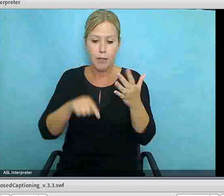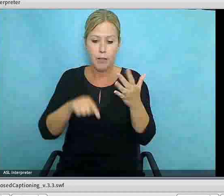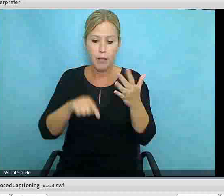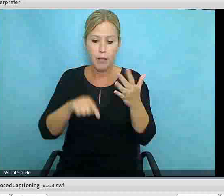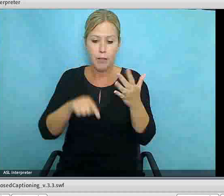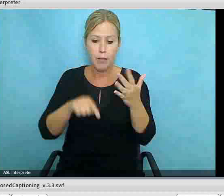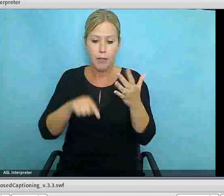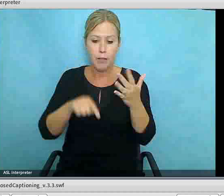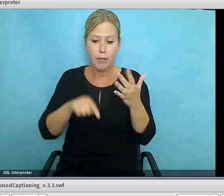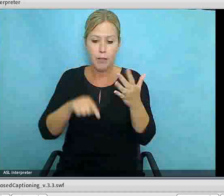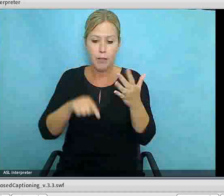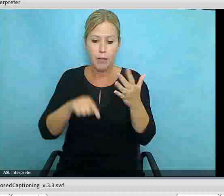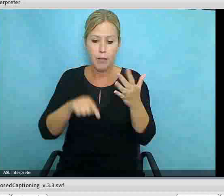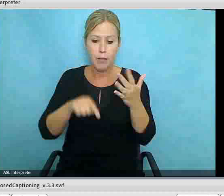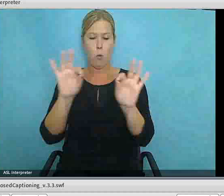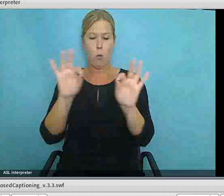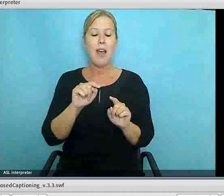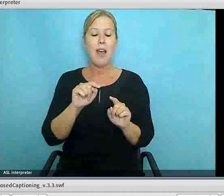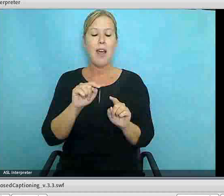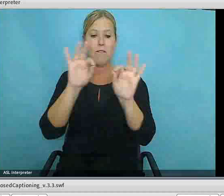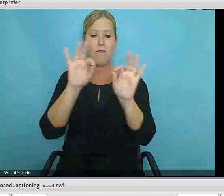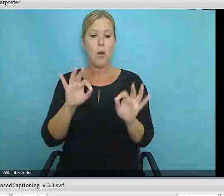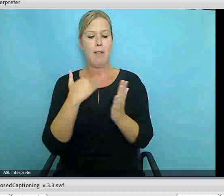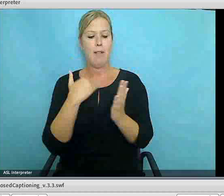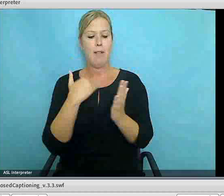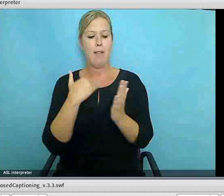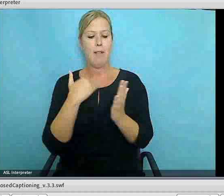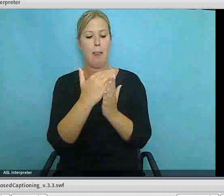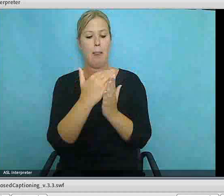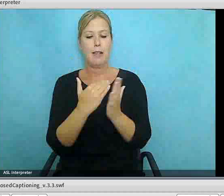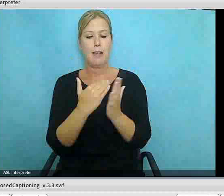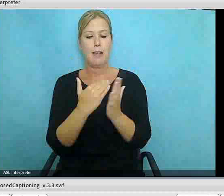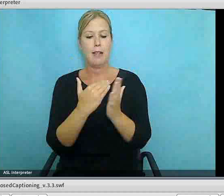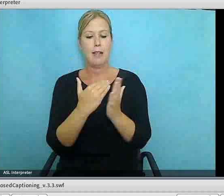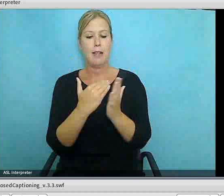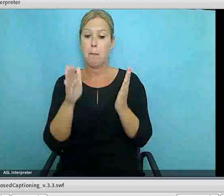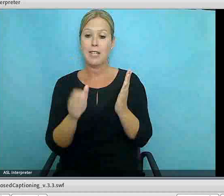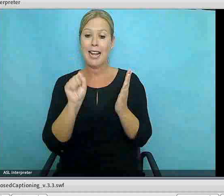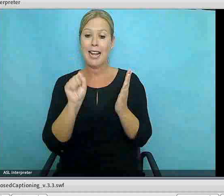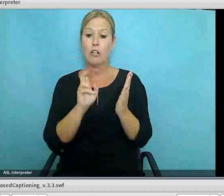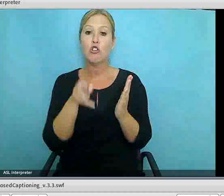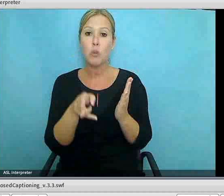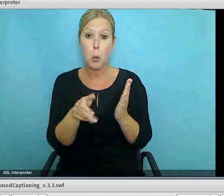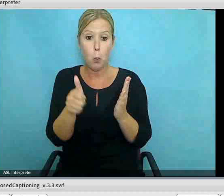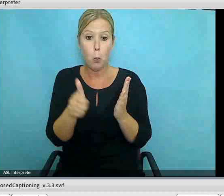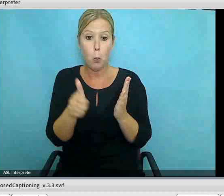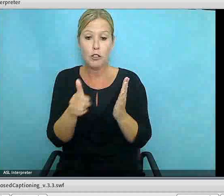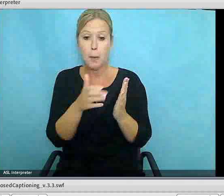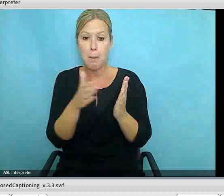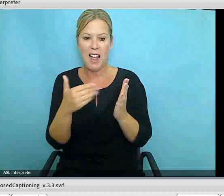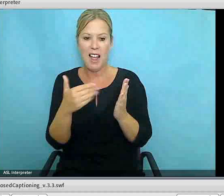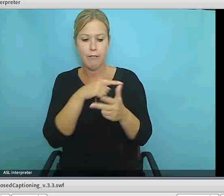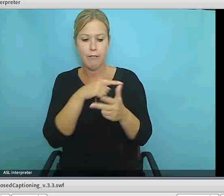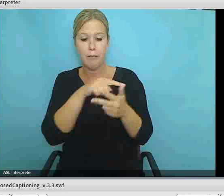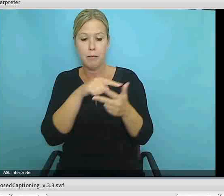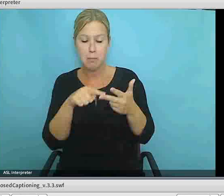available plans for that person and include the option for an individual to not sign up